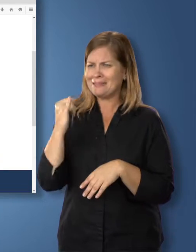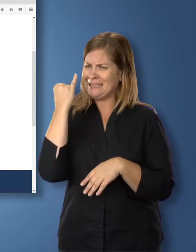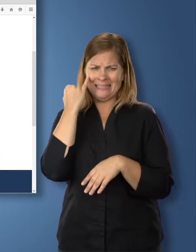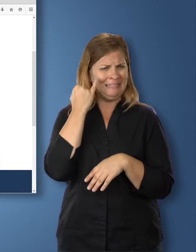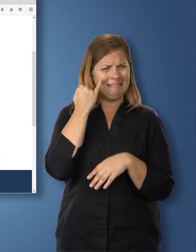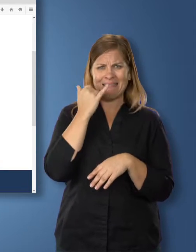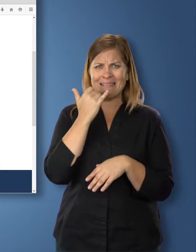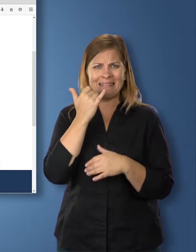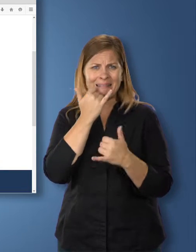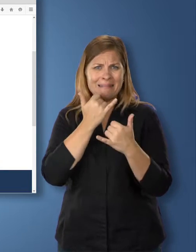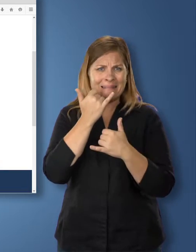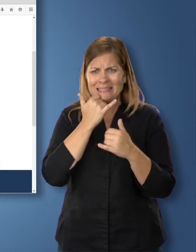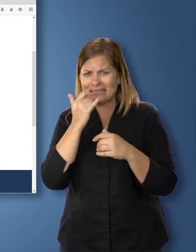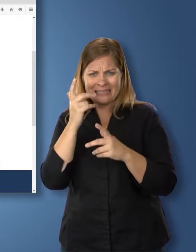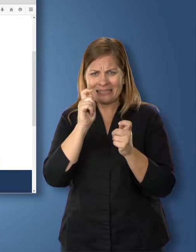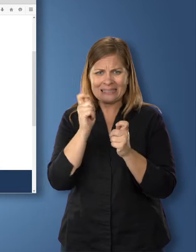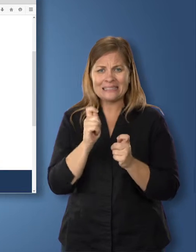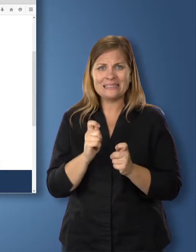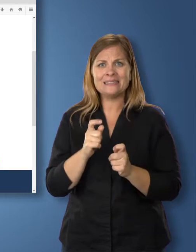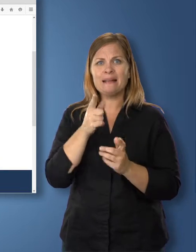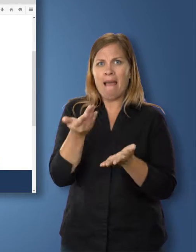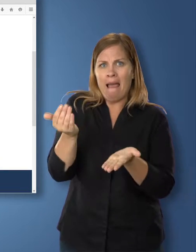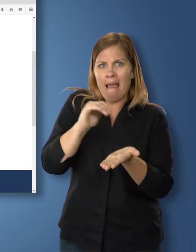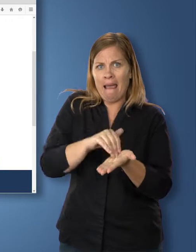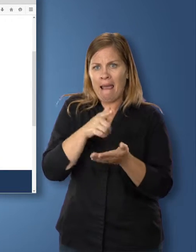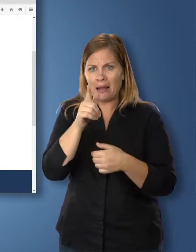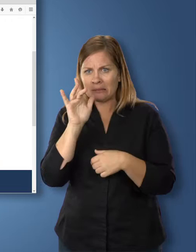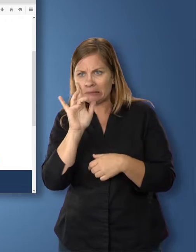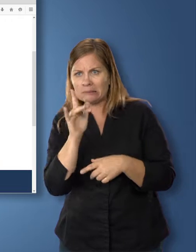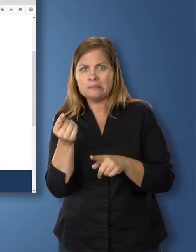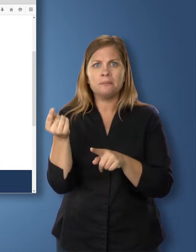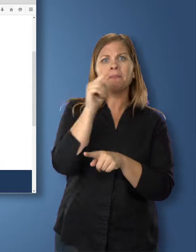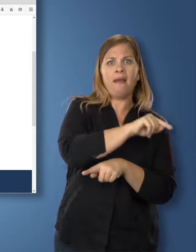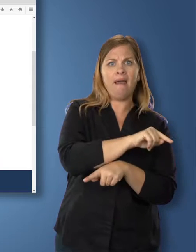and the program will have you go through the steps again to enter your address.